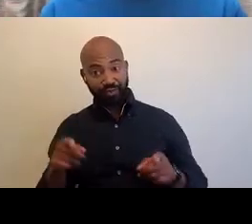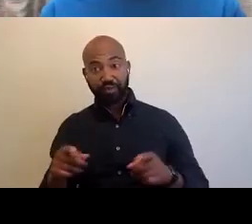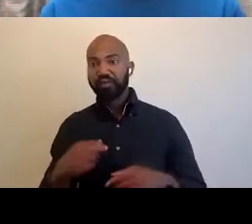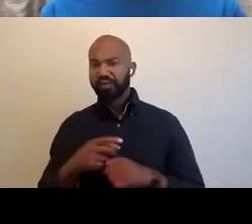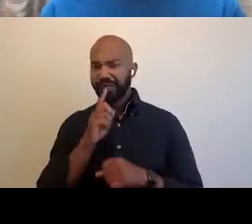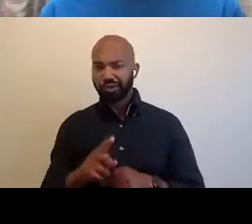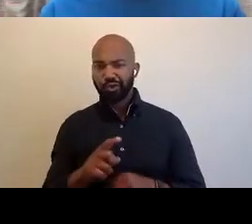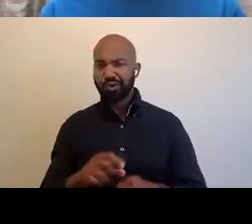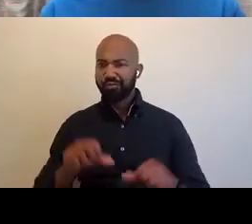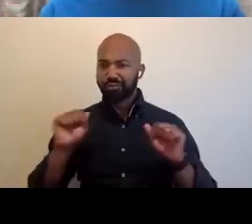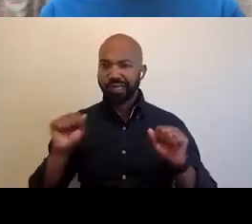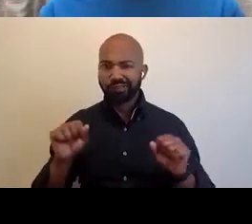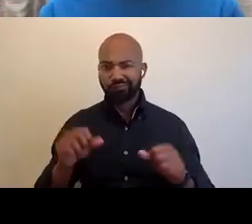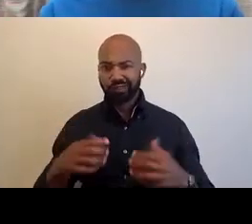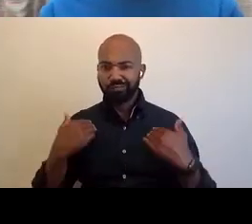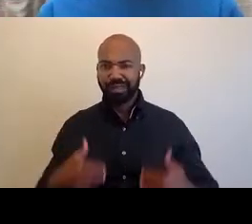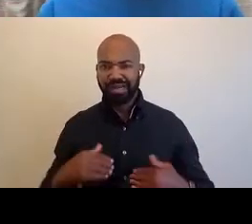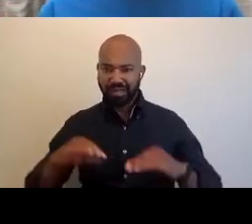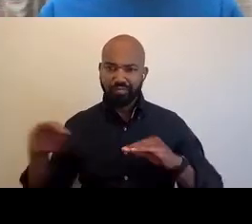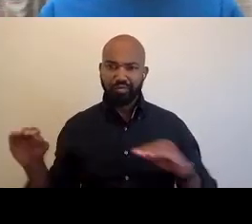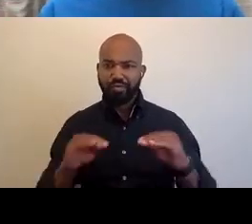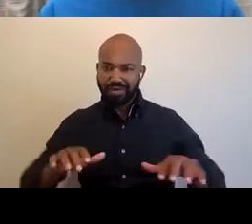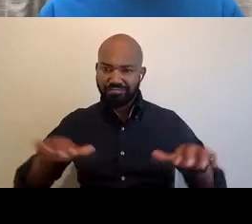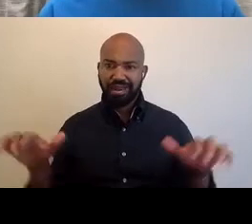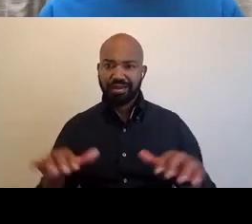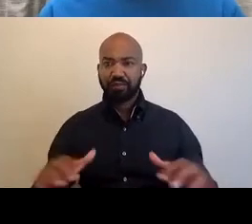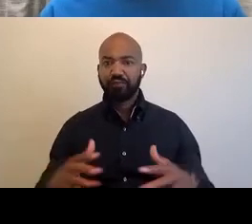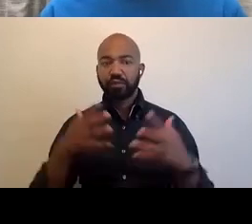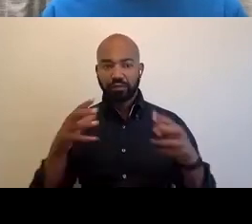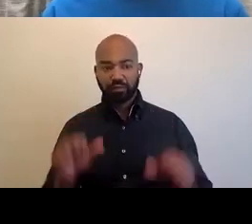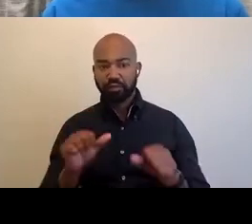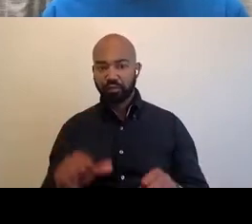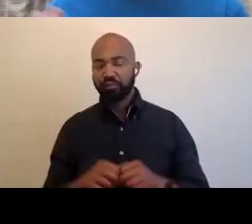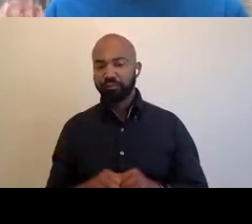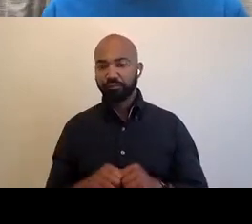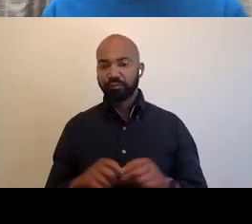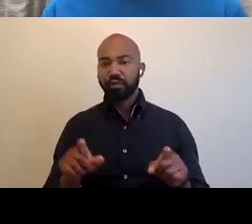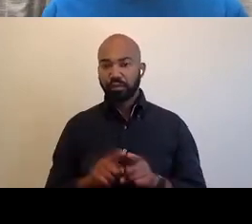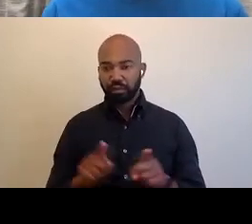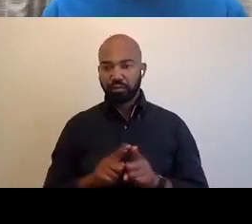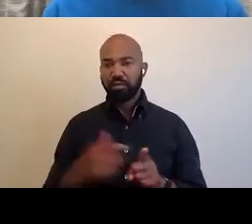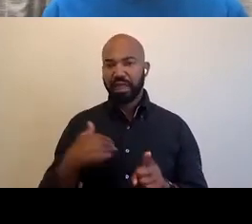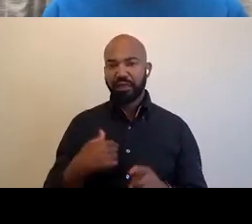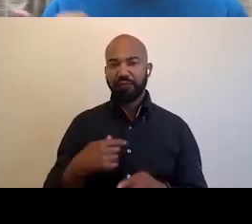and active as much as possible. There is an increased risk of cardiovascular disease and we see that with high blood pressure